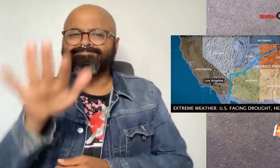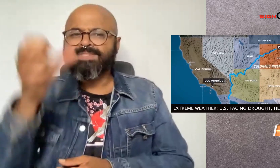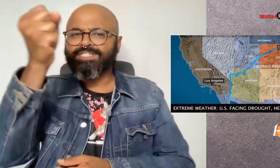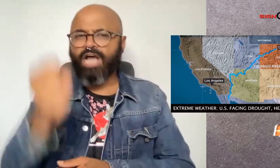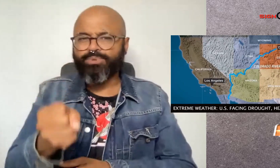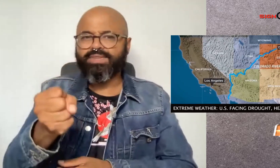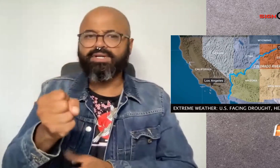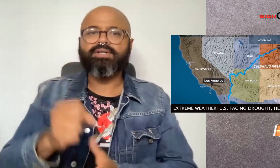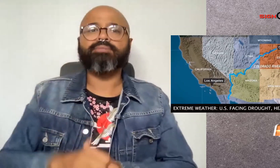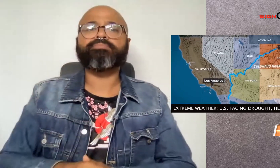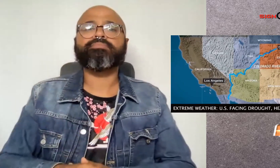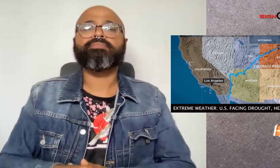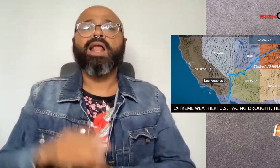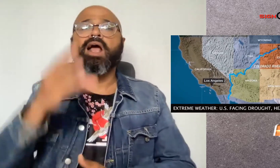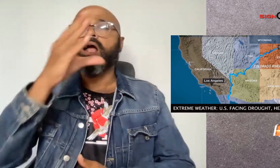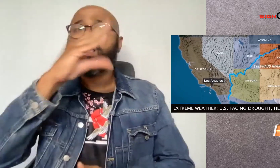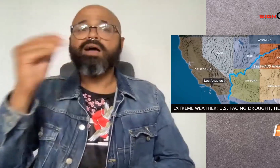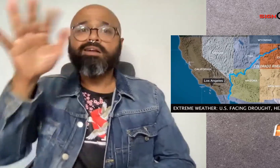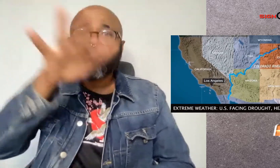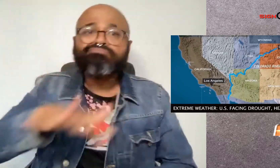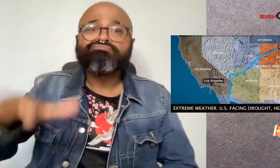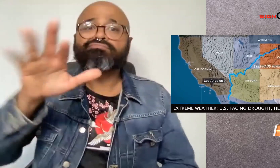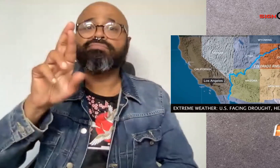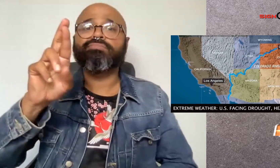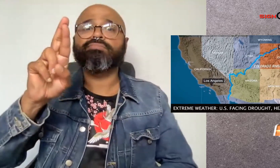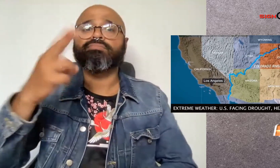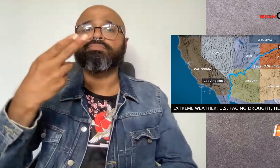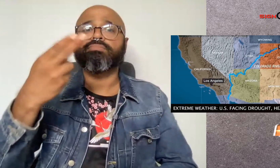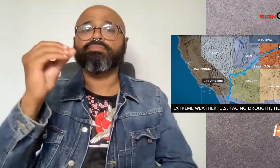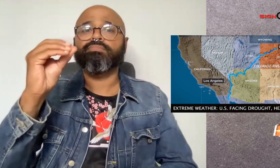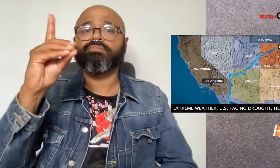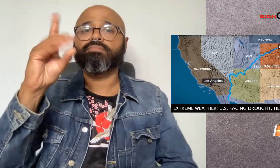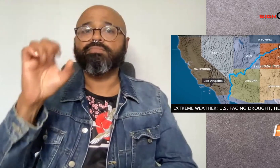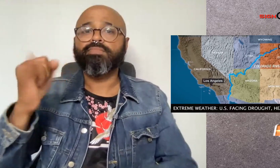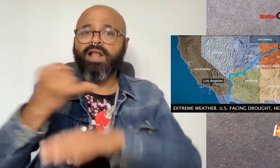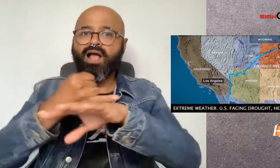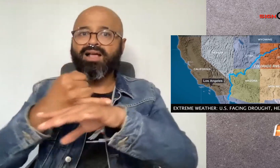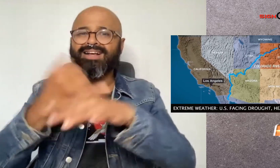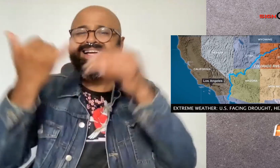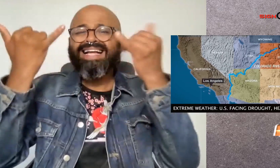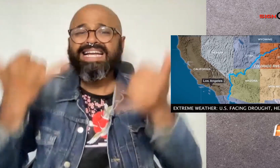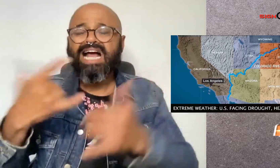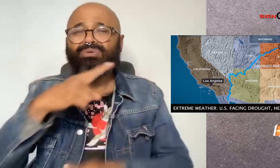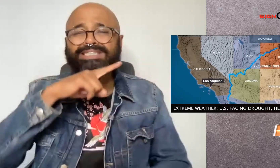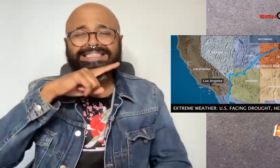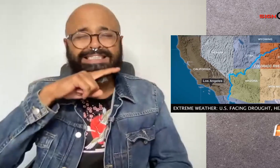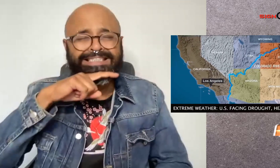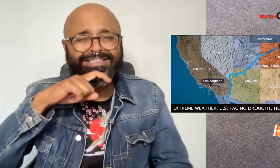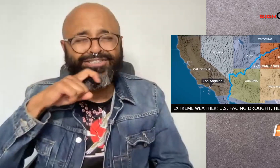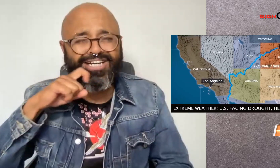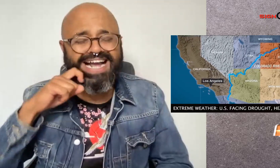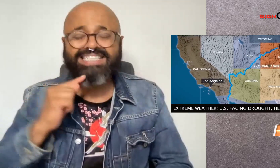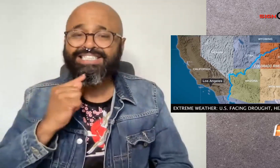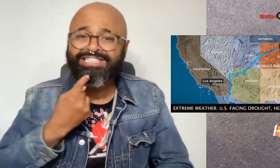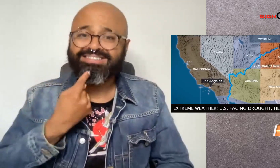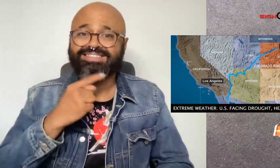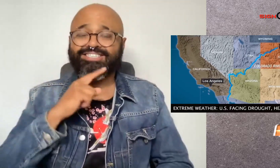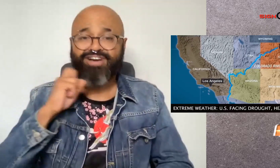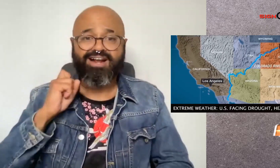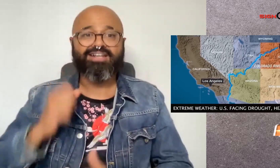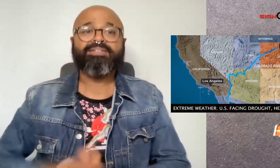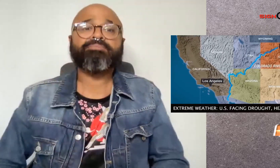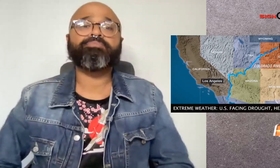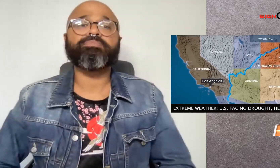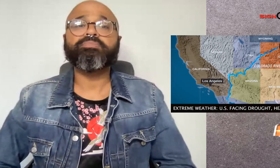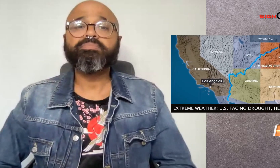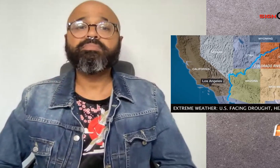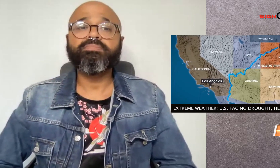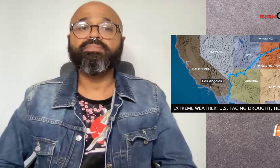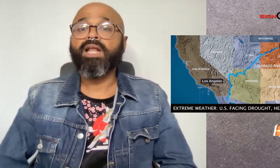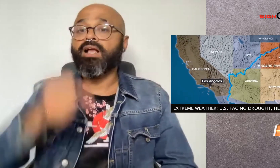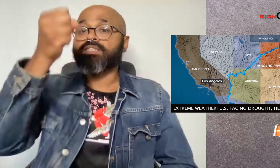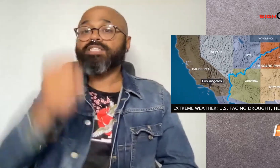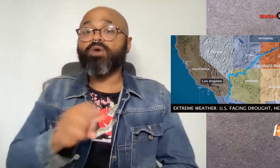much of southern and all of mainland Rhode Island now in extreme drought the Southwest